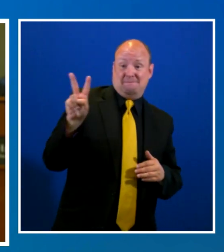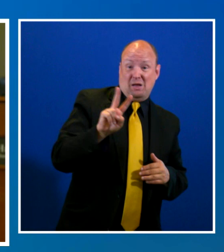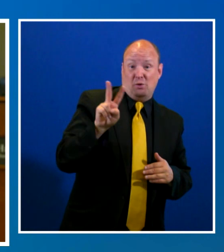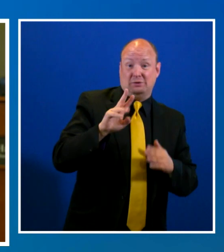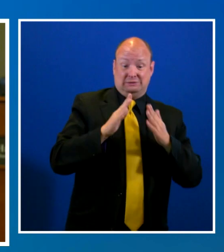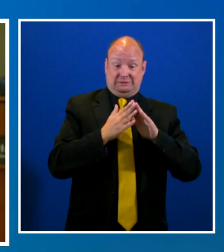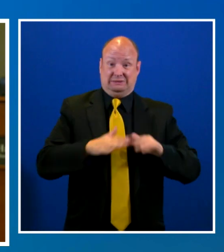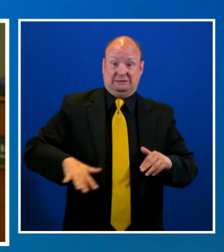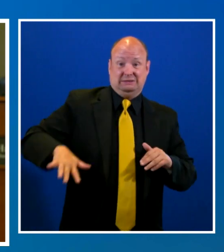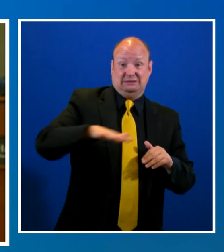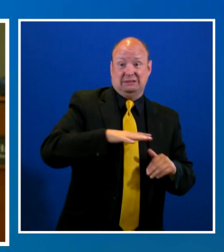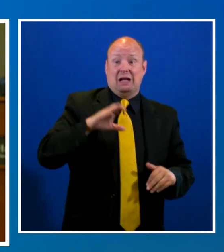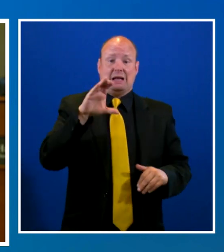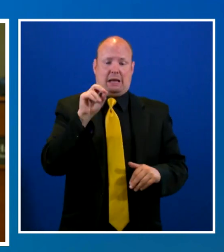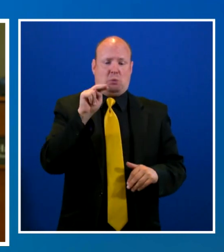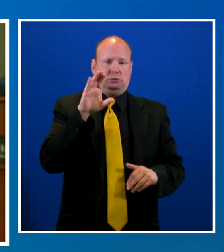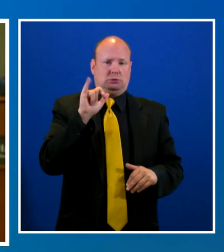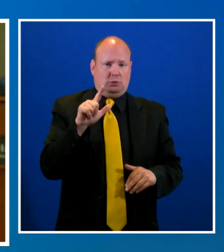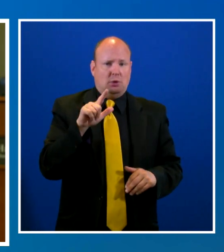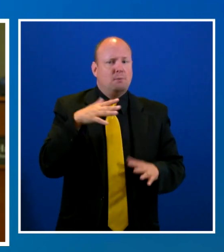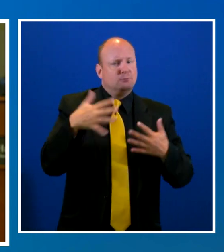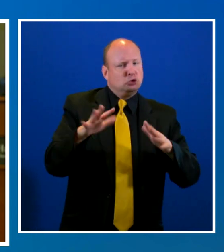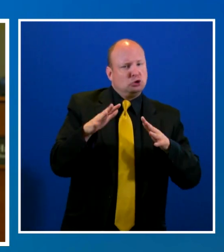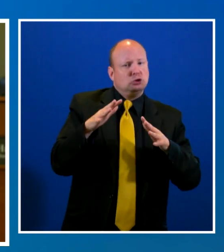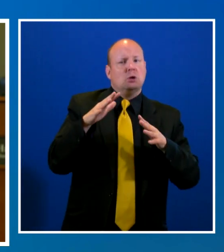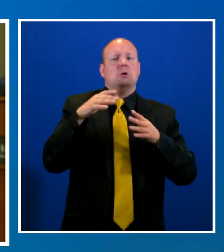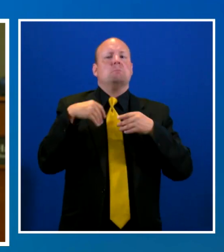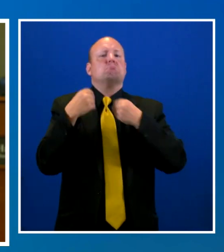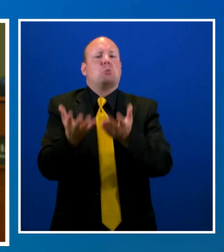a program to issue refunds on City of Vancouver business